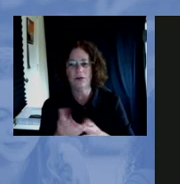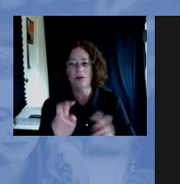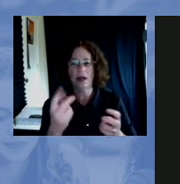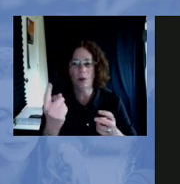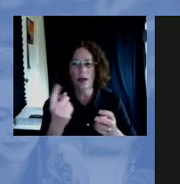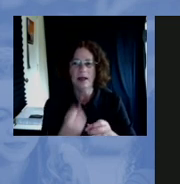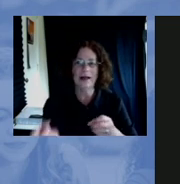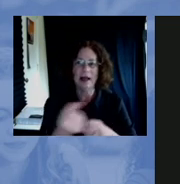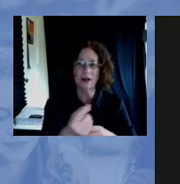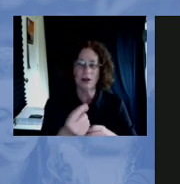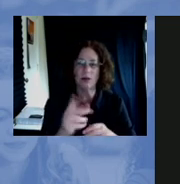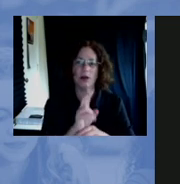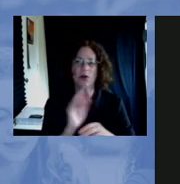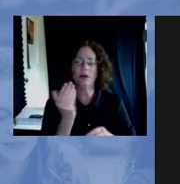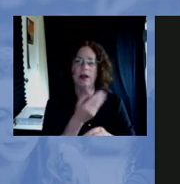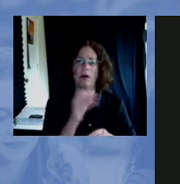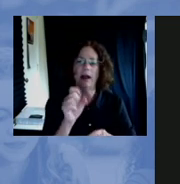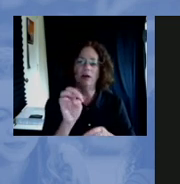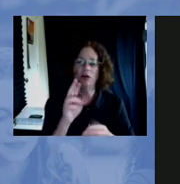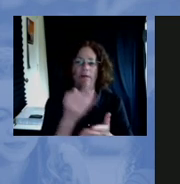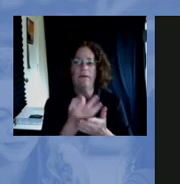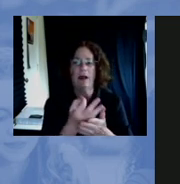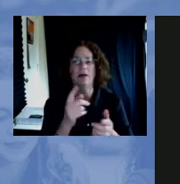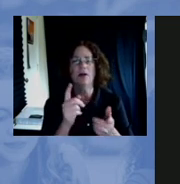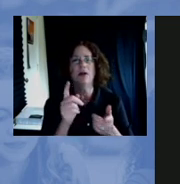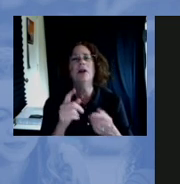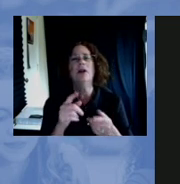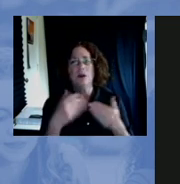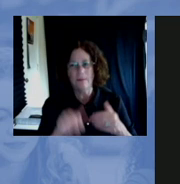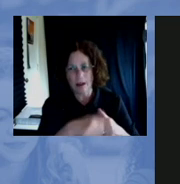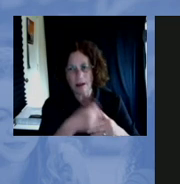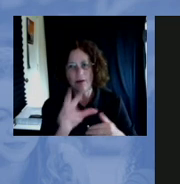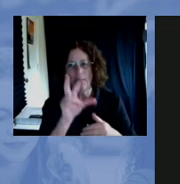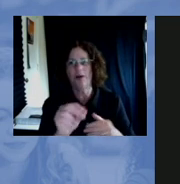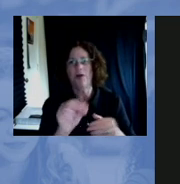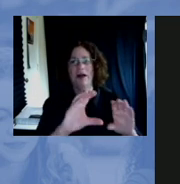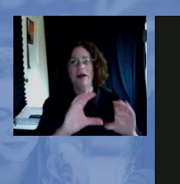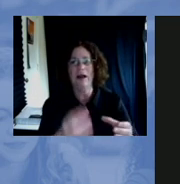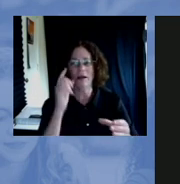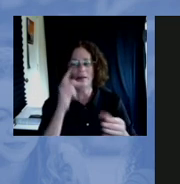FUNDS TO EXTEND THAT AND HAVE ANOTHER 30 CLASSES OF PRE K FOR CHILDREN.